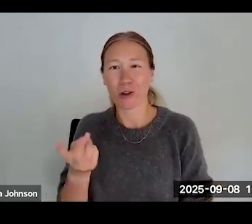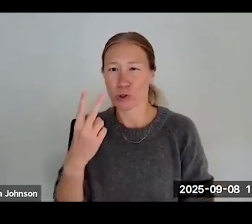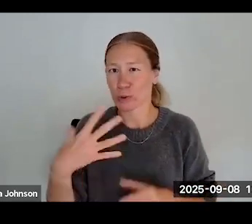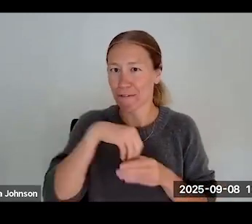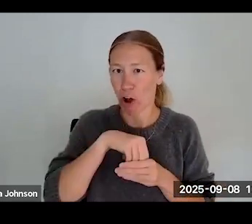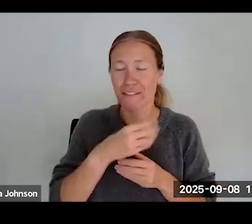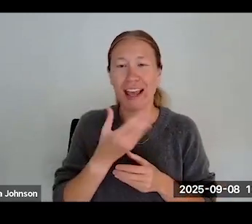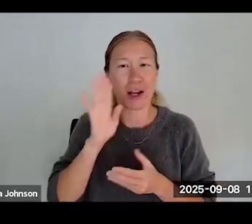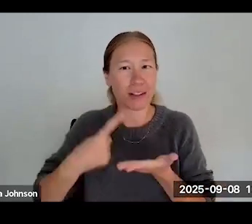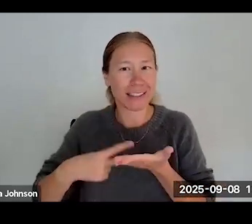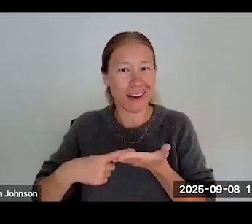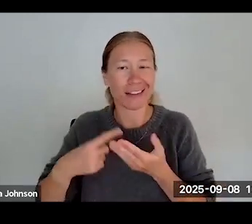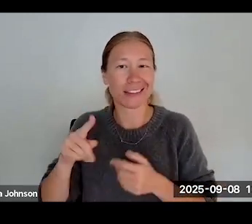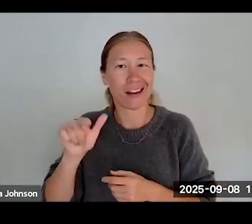the Title II updates specifically.